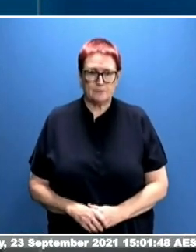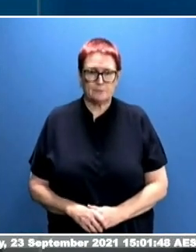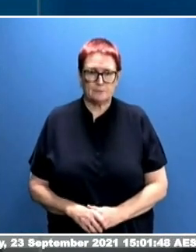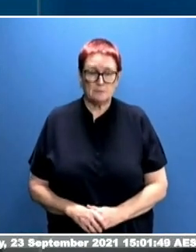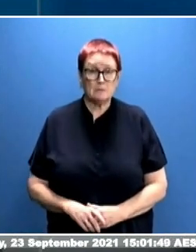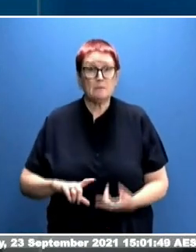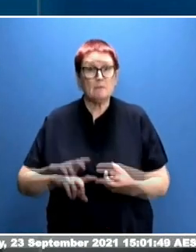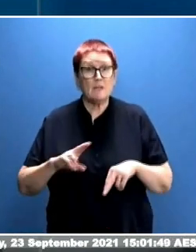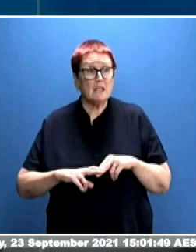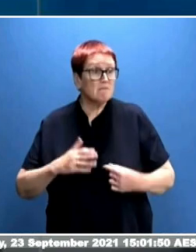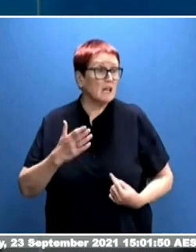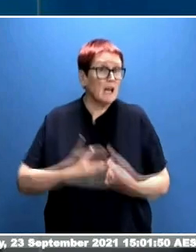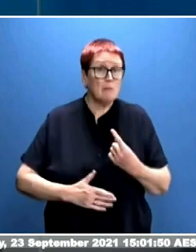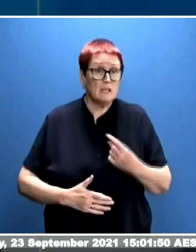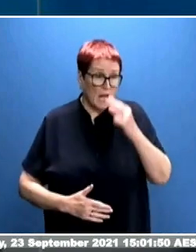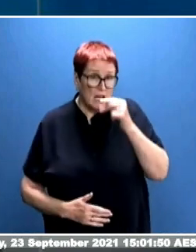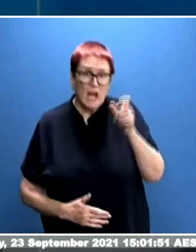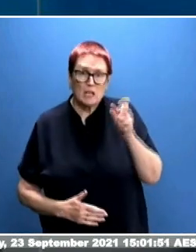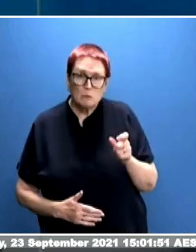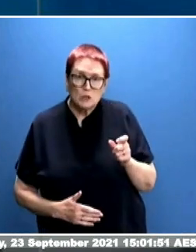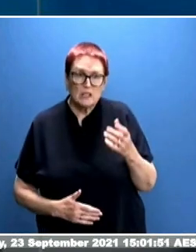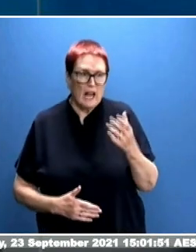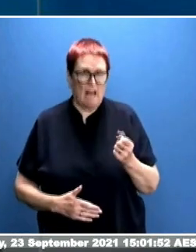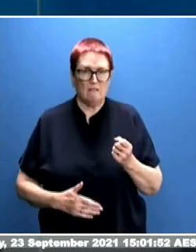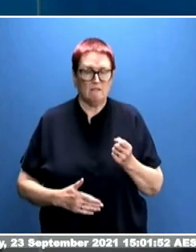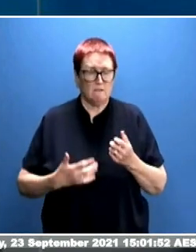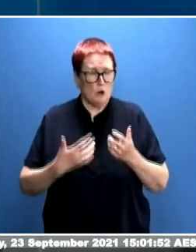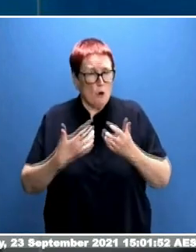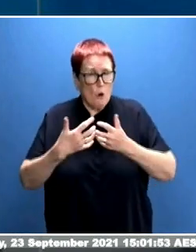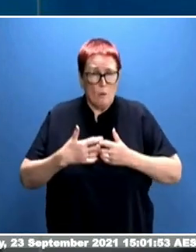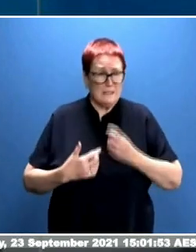a young person with a very complex physical disability and all of the